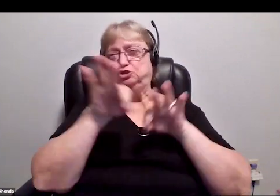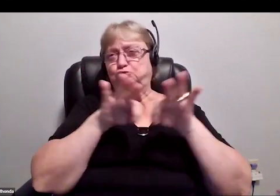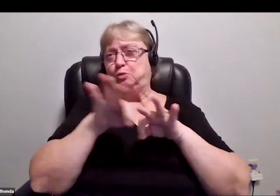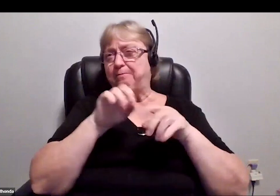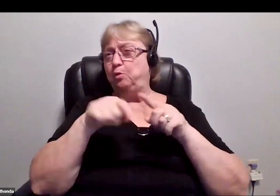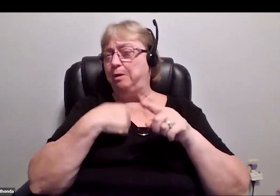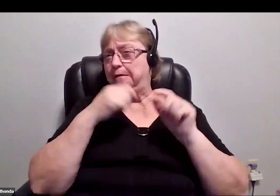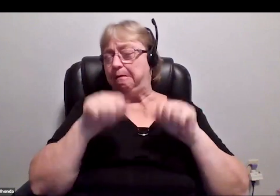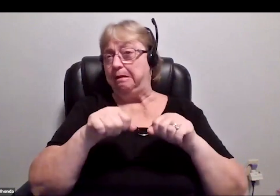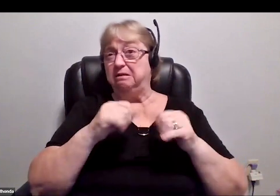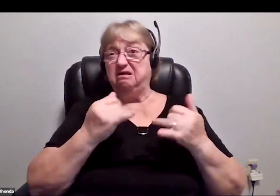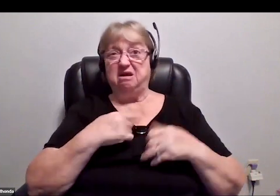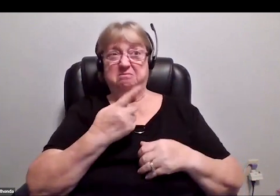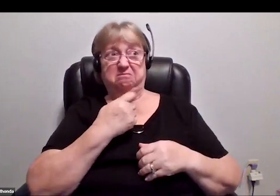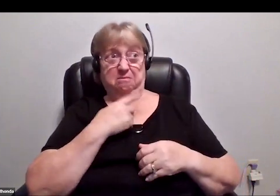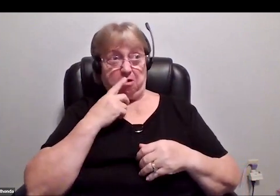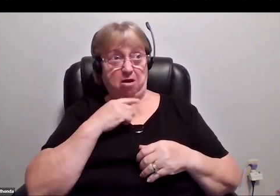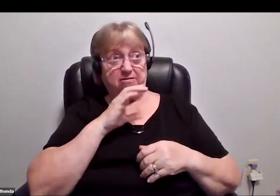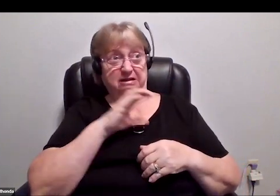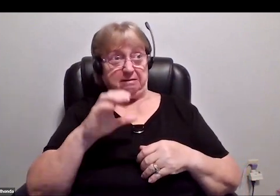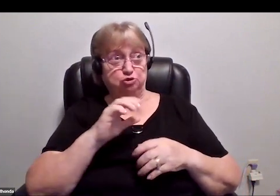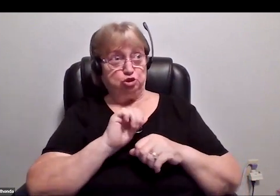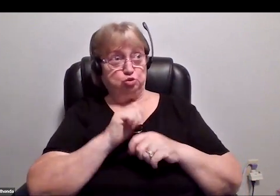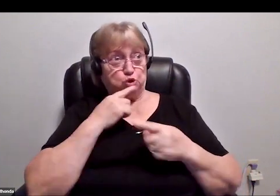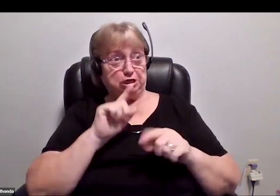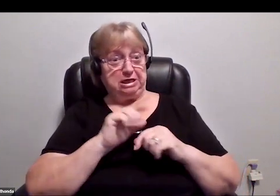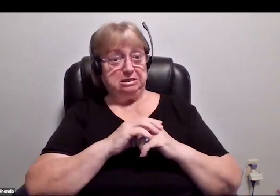Now, I ask myself, are the captions working?